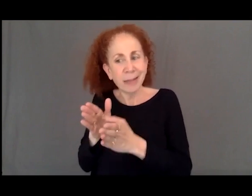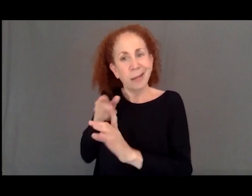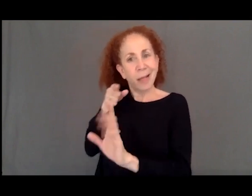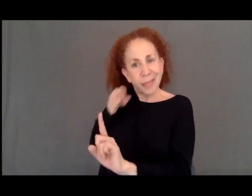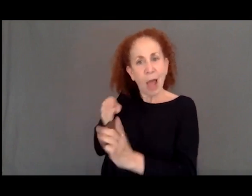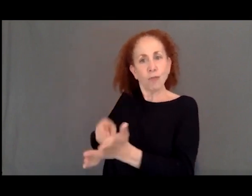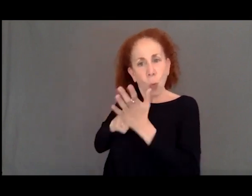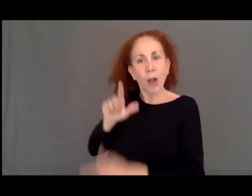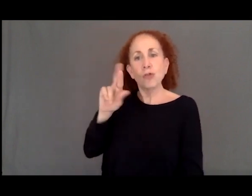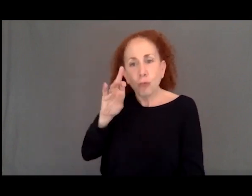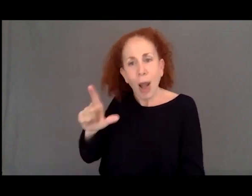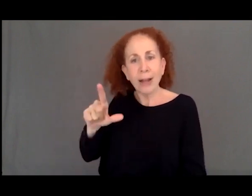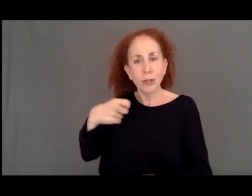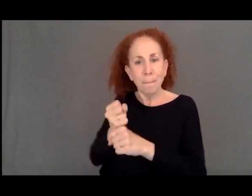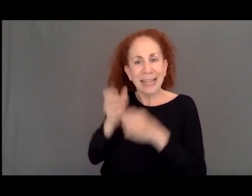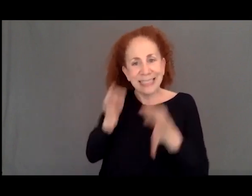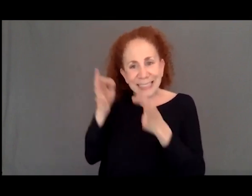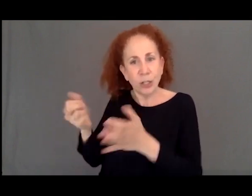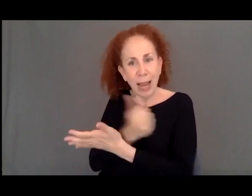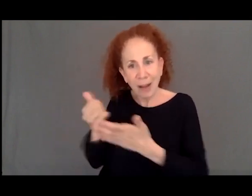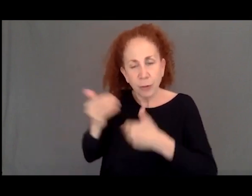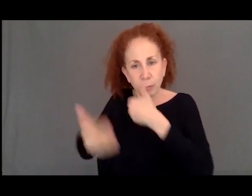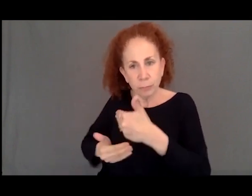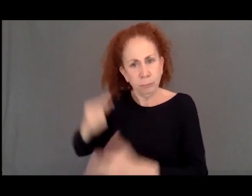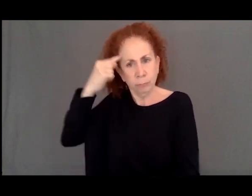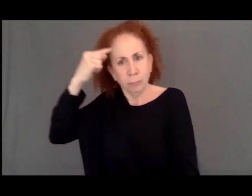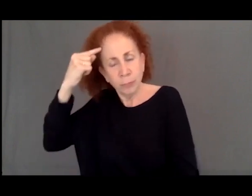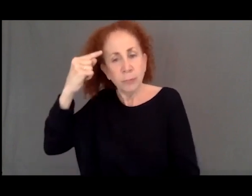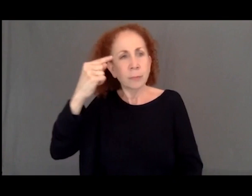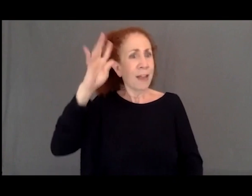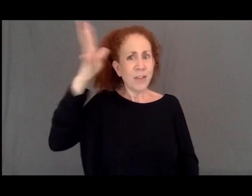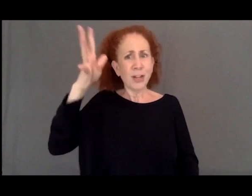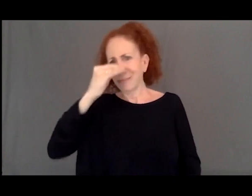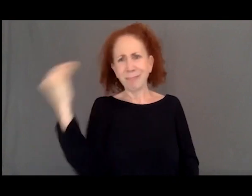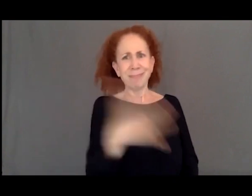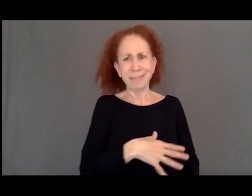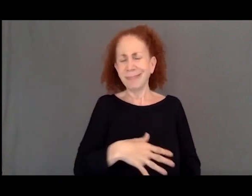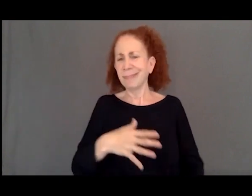a rational decision-making process for everything I do. In writing fiction, I said, what the fuck, I'll do whatever I want.